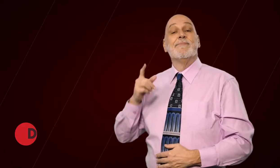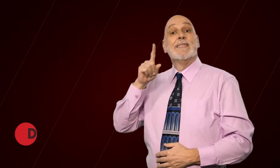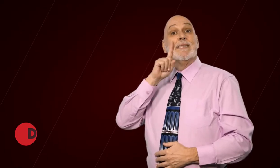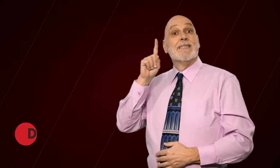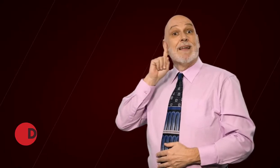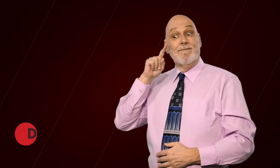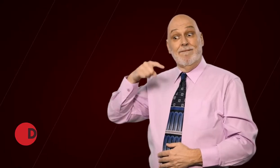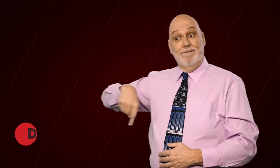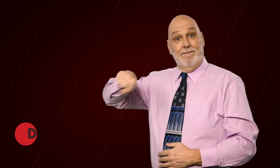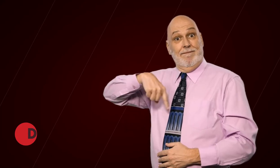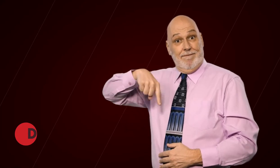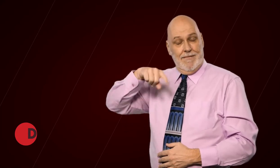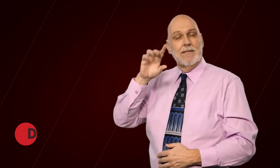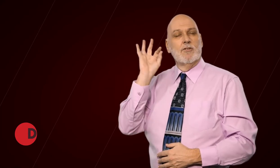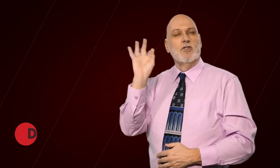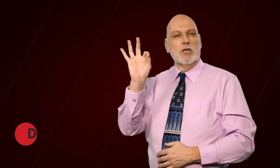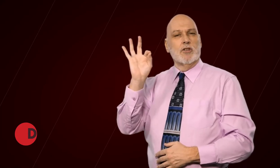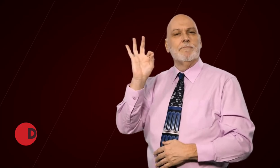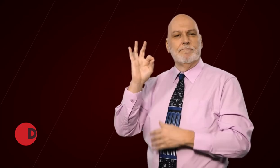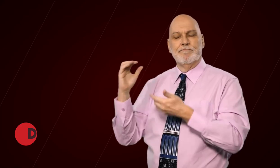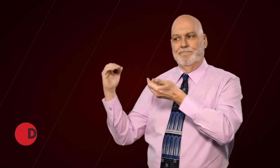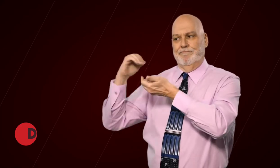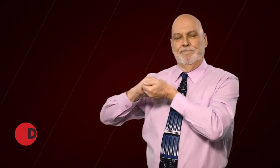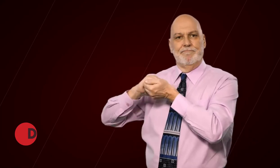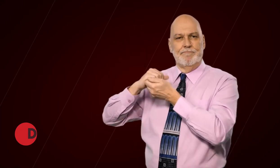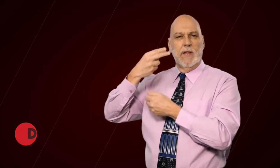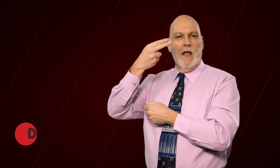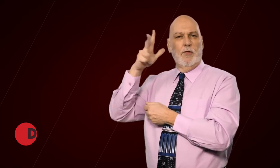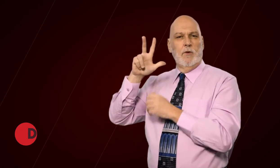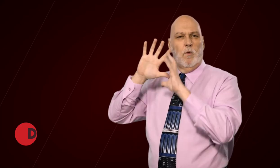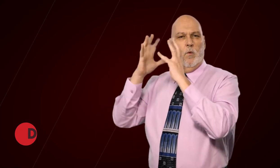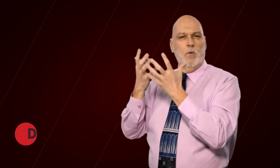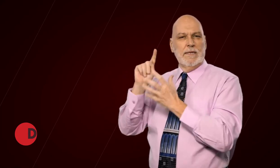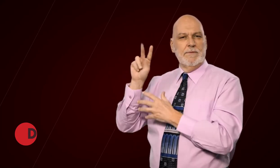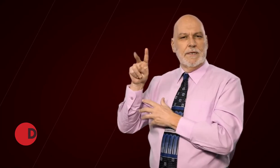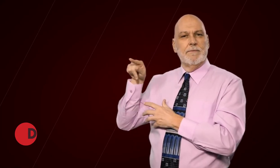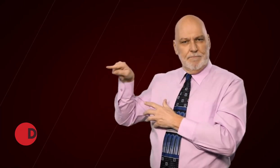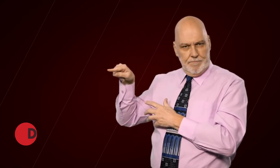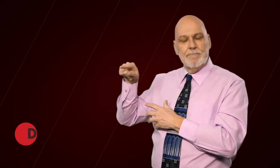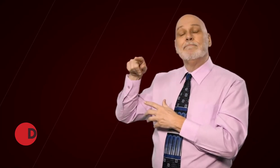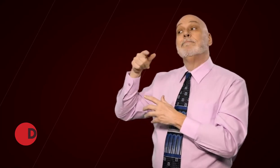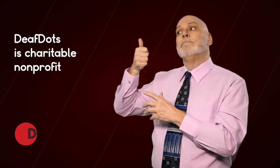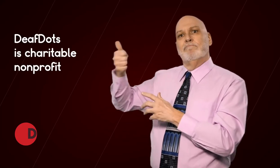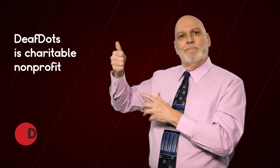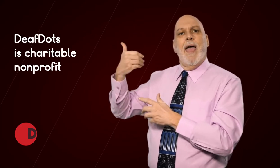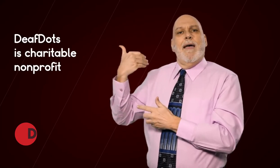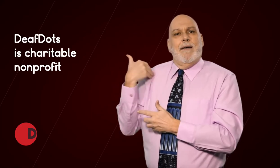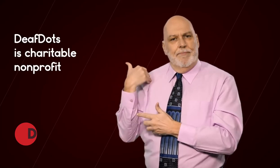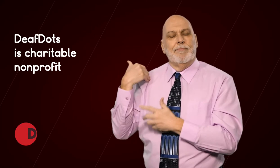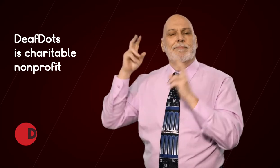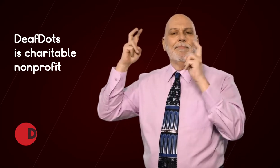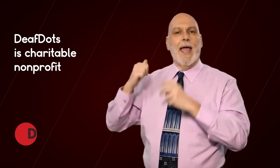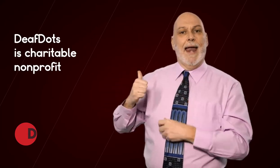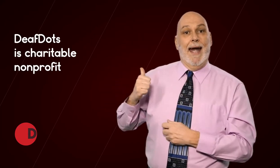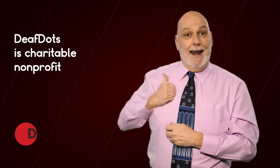[Anselmo]: DeafDots being part of H3 World TV,